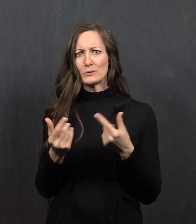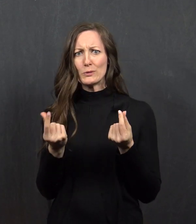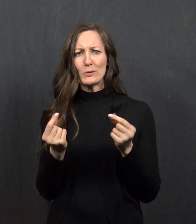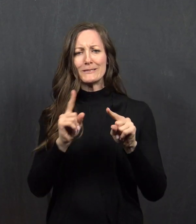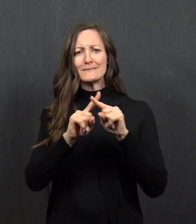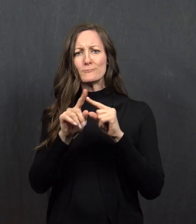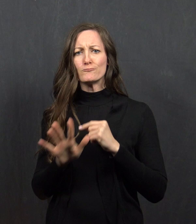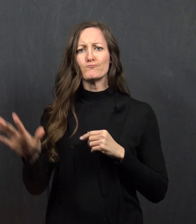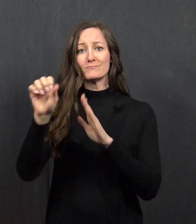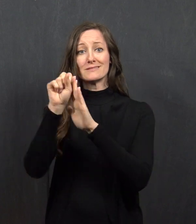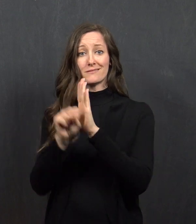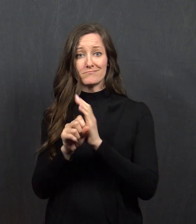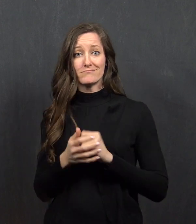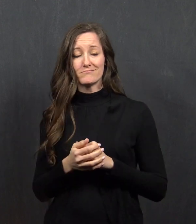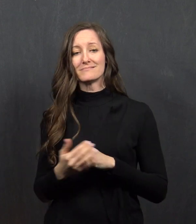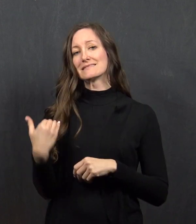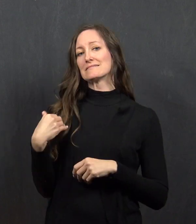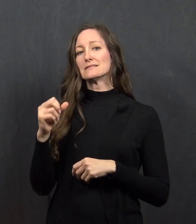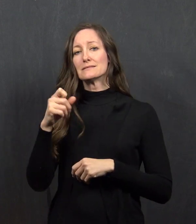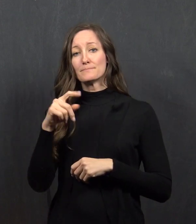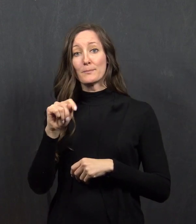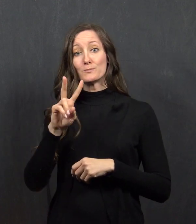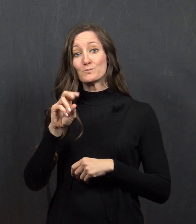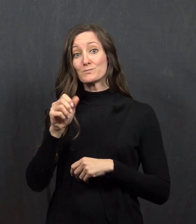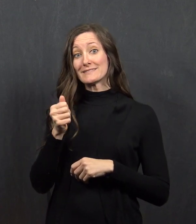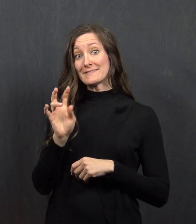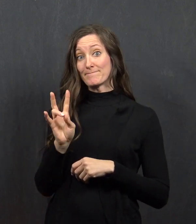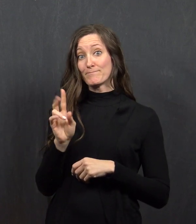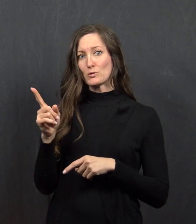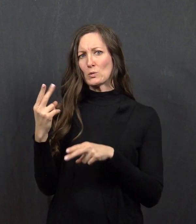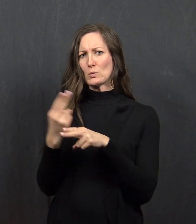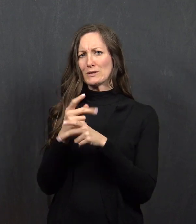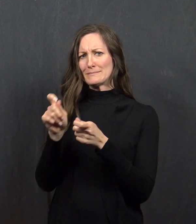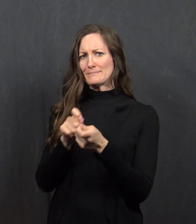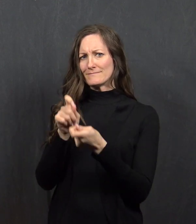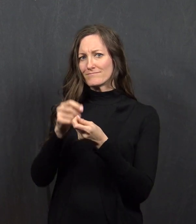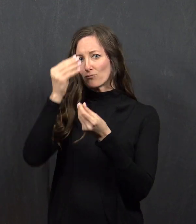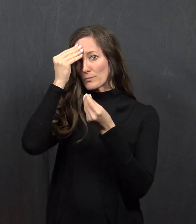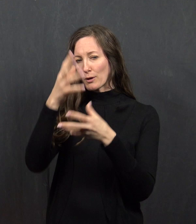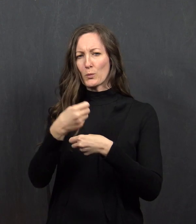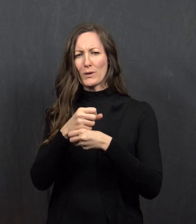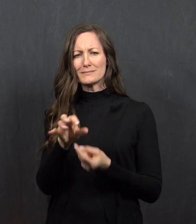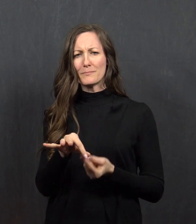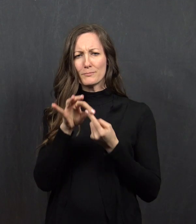communications protocols in other states. In September 2017, she used the information to create